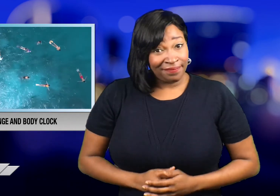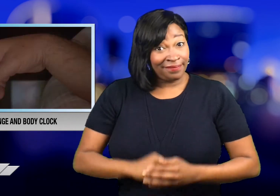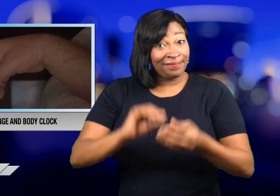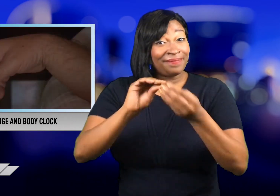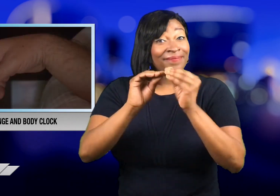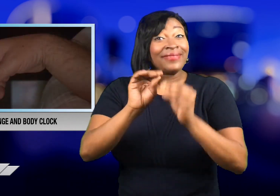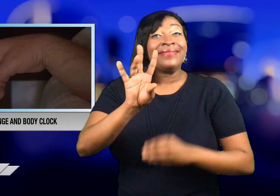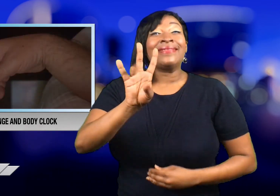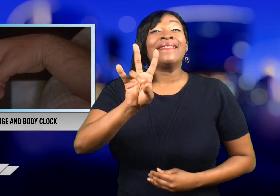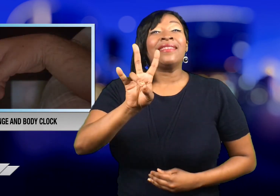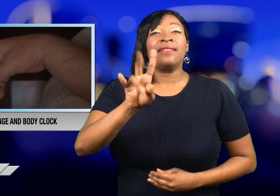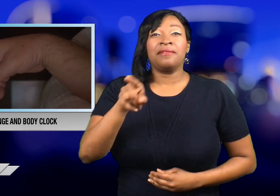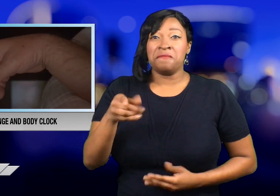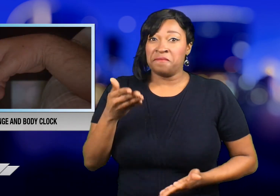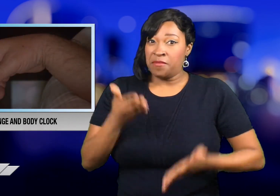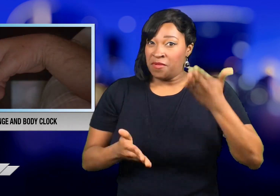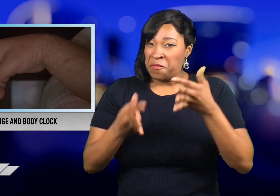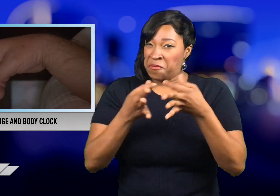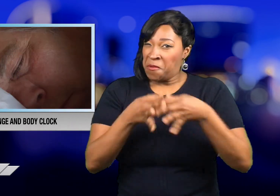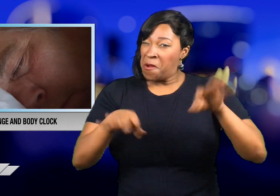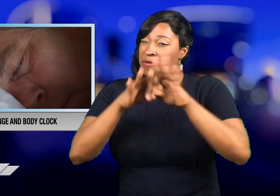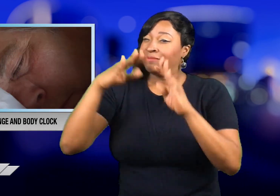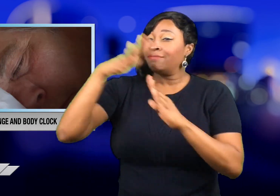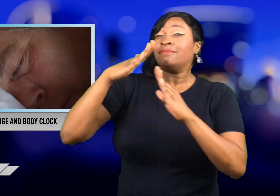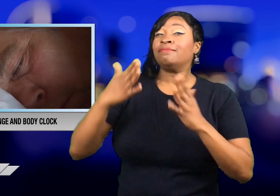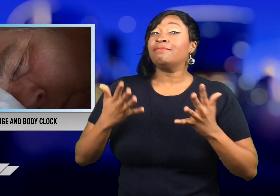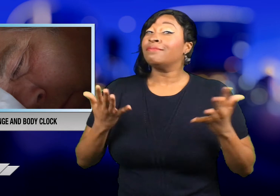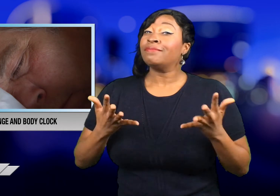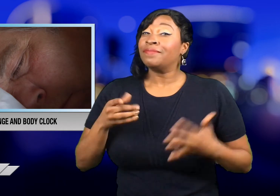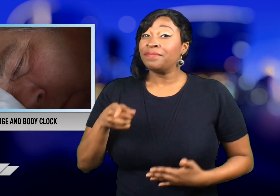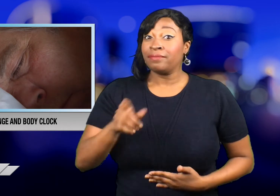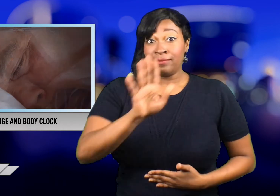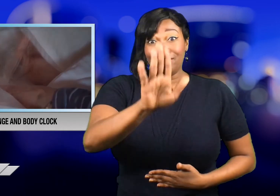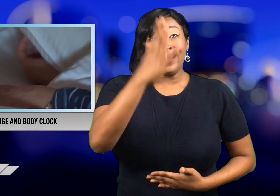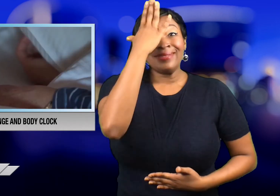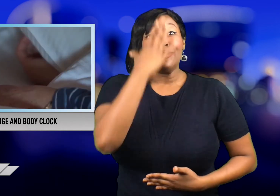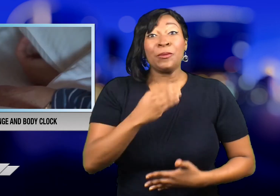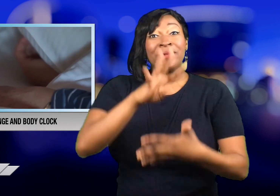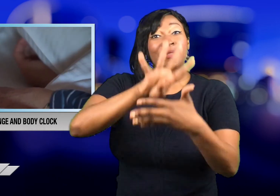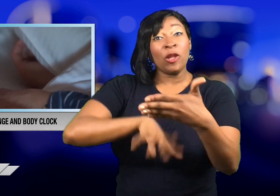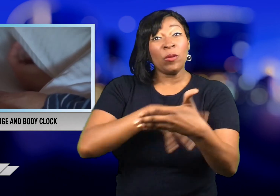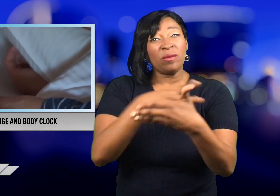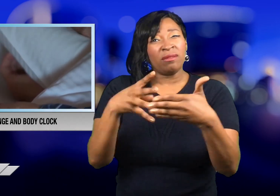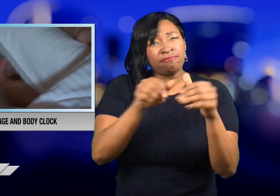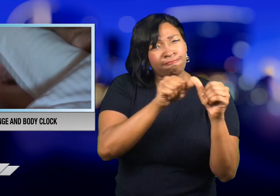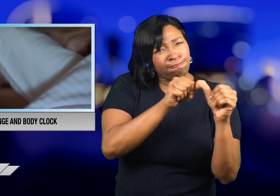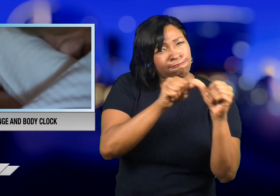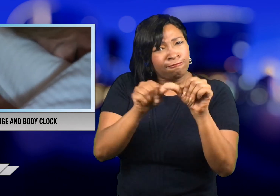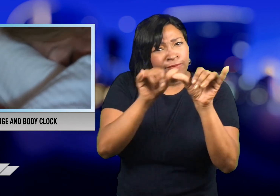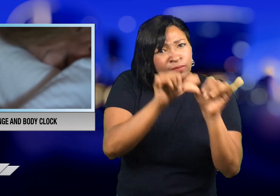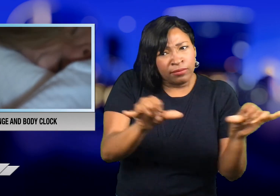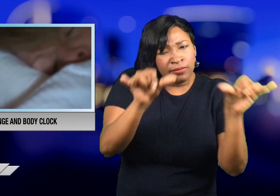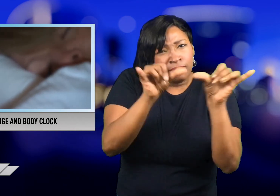And probably most importantly maintain a routine sleep schedule